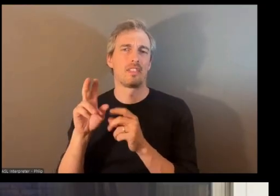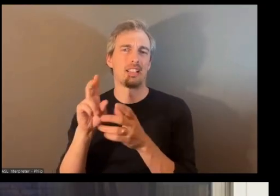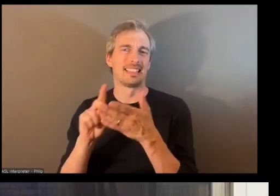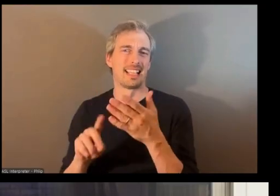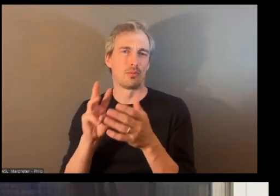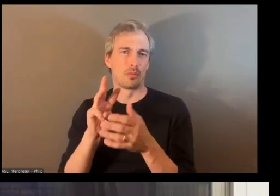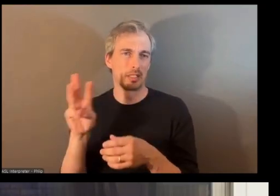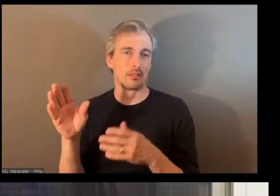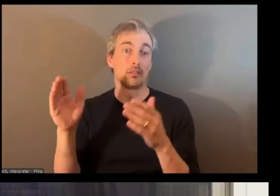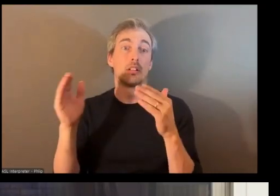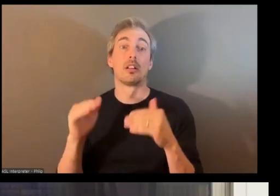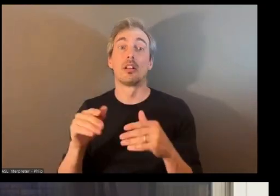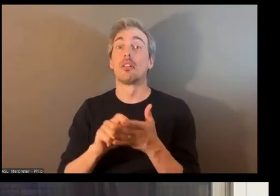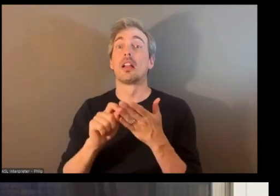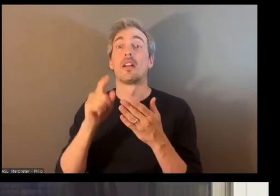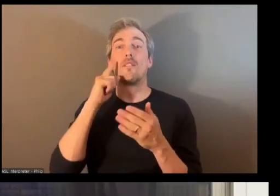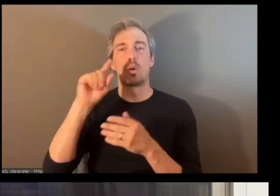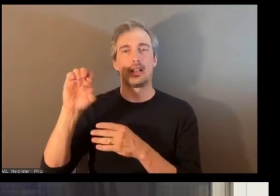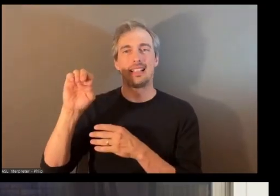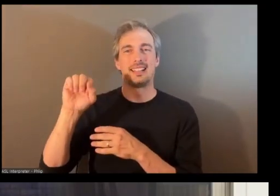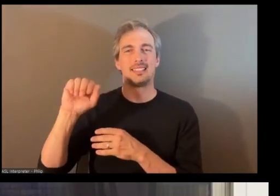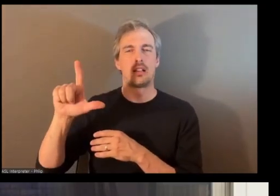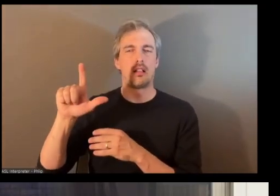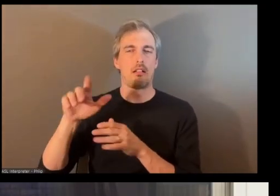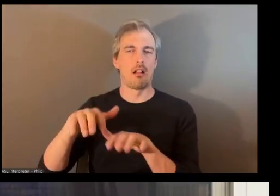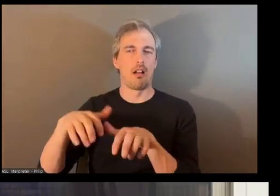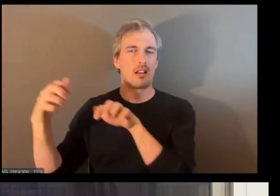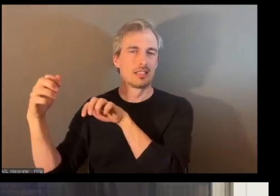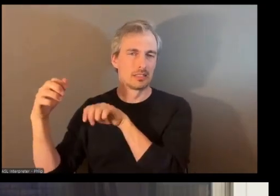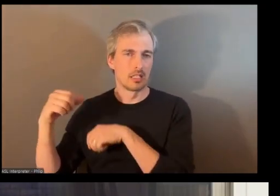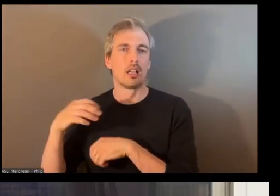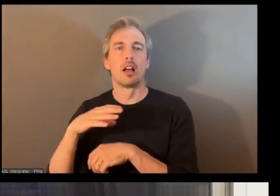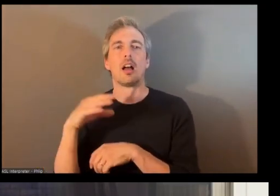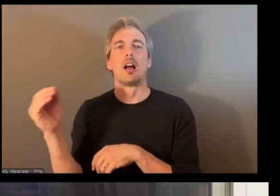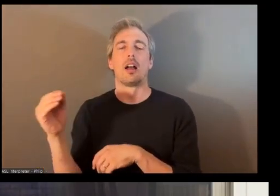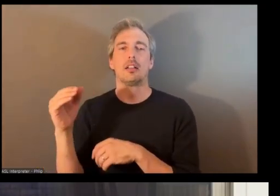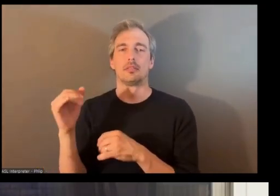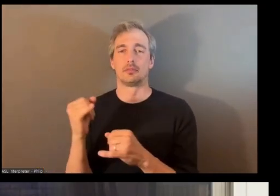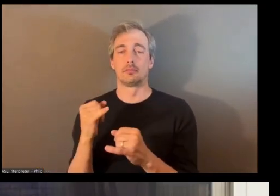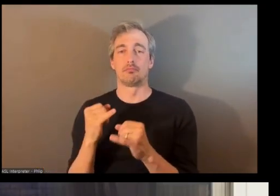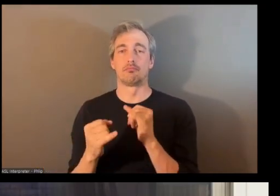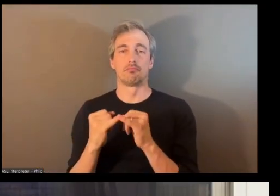And then another article that -- the last link is the article that I